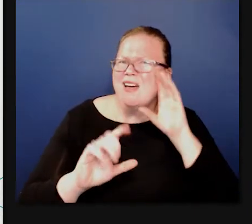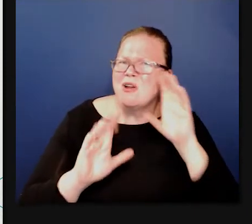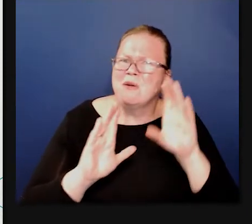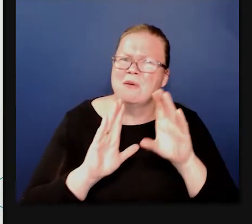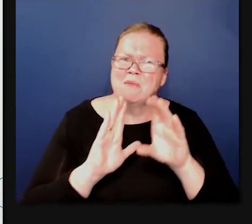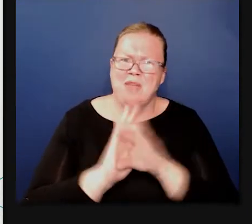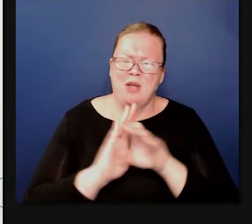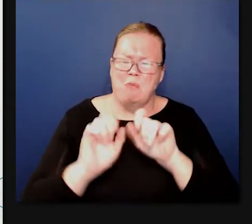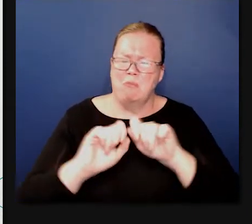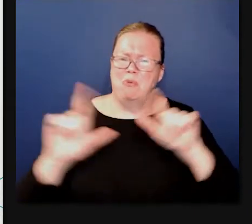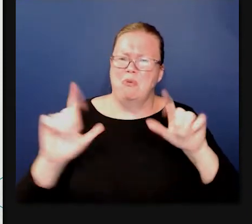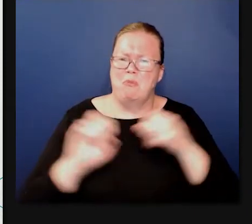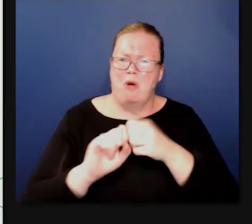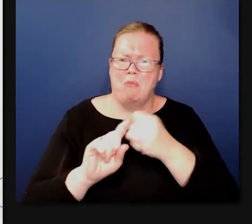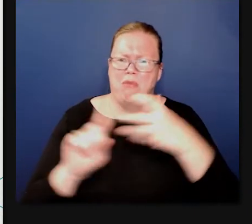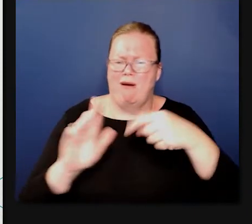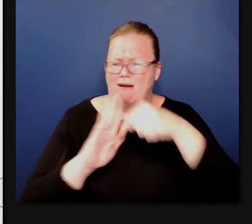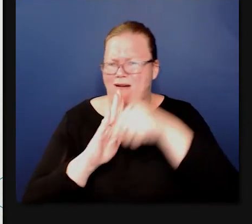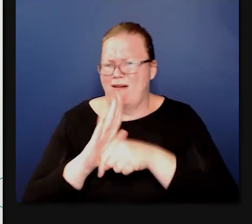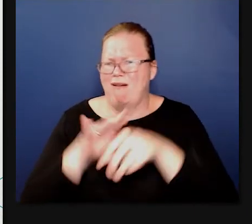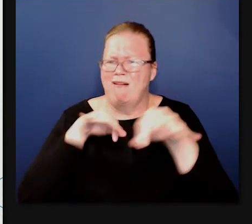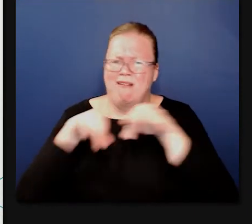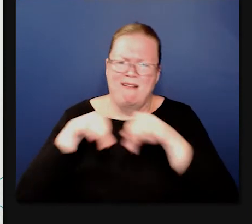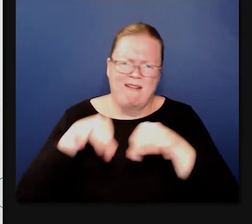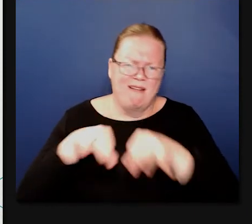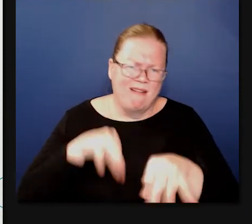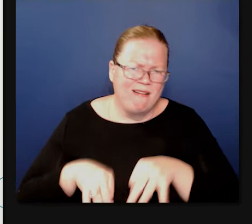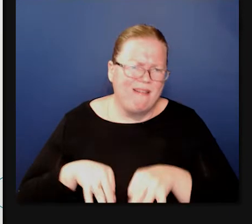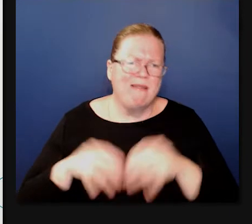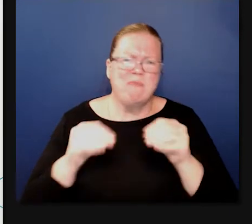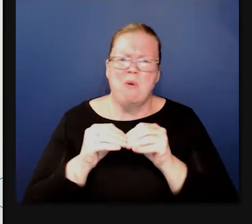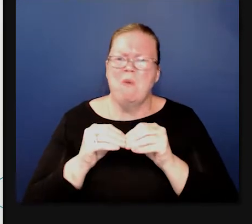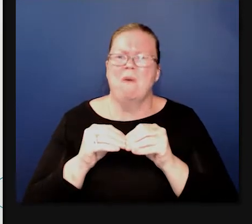You can see detailed breakdowns of their descriptions.